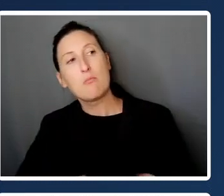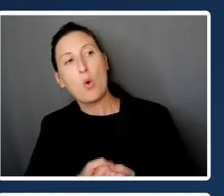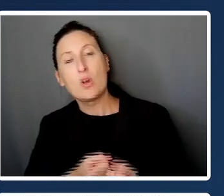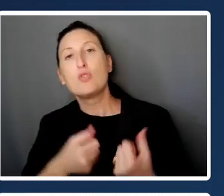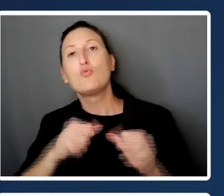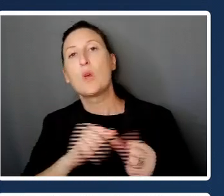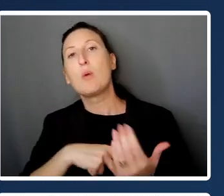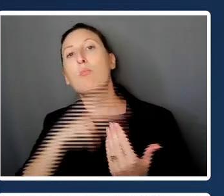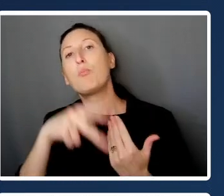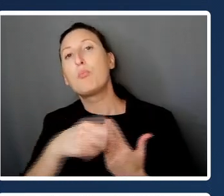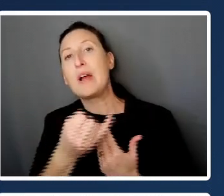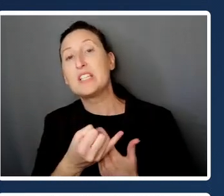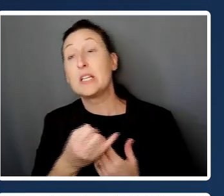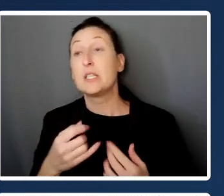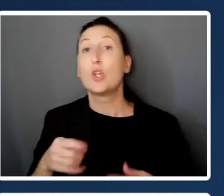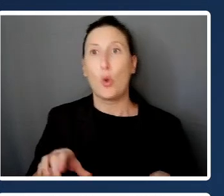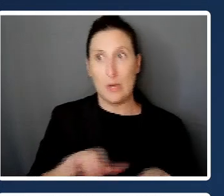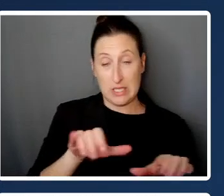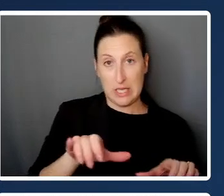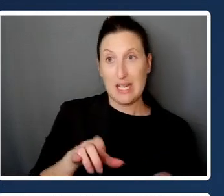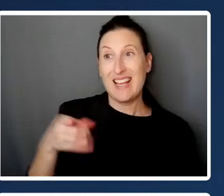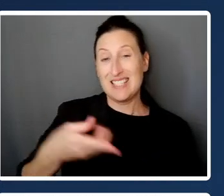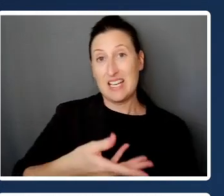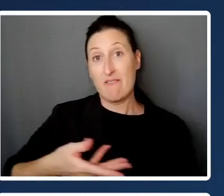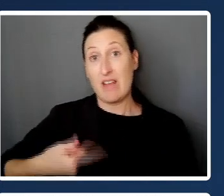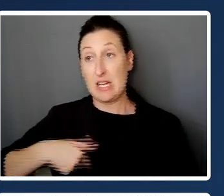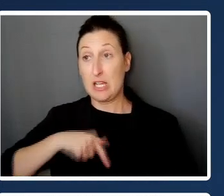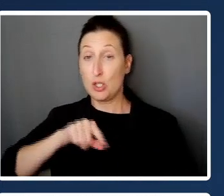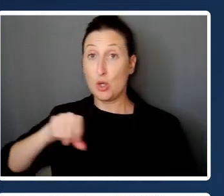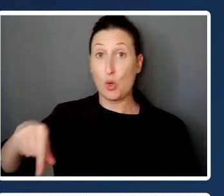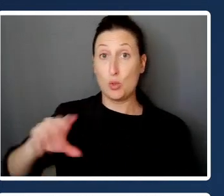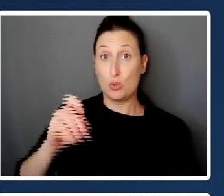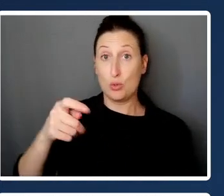participate in the Cooper Hewitt triennial exhibit this fall in New York City. So,